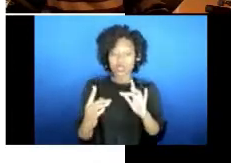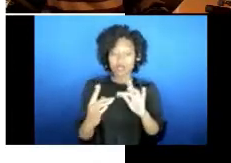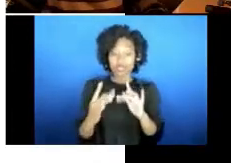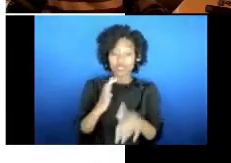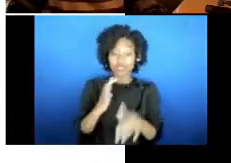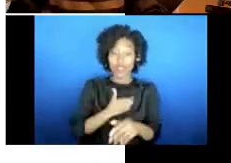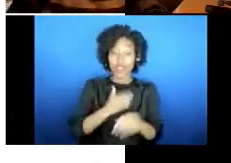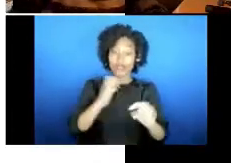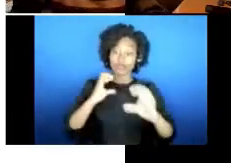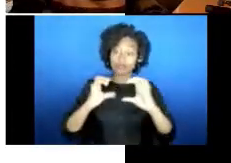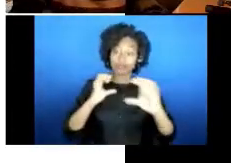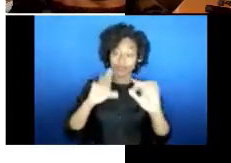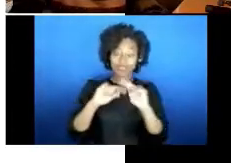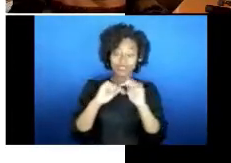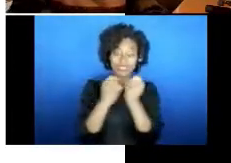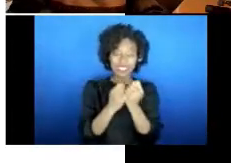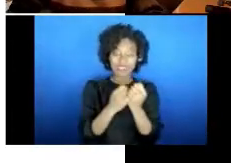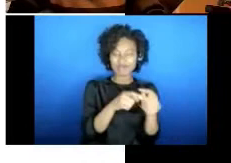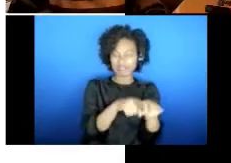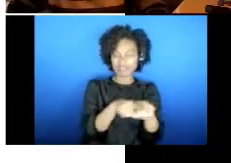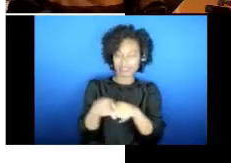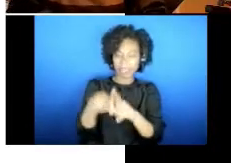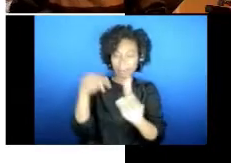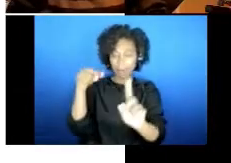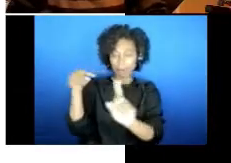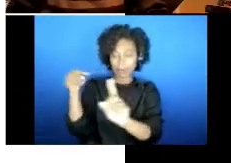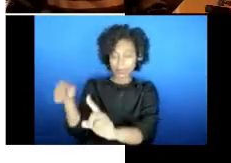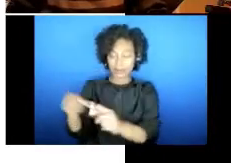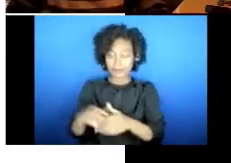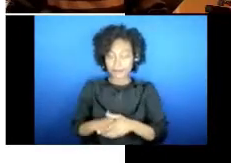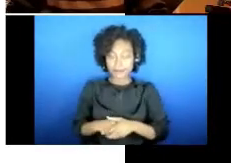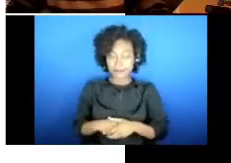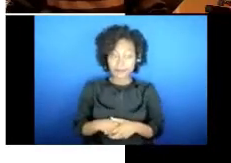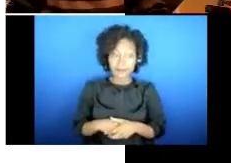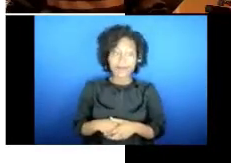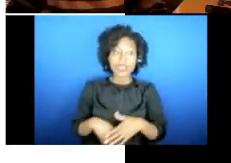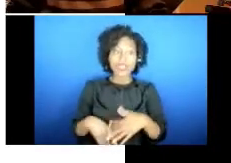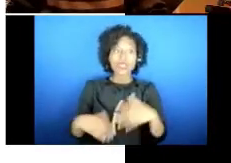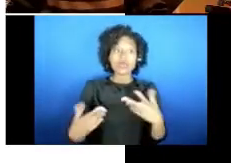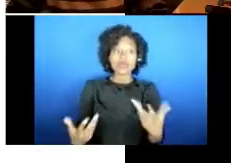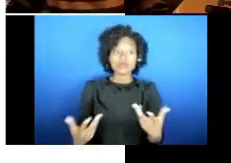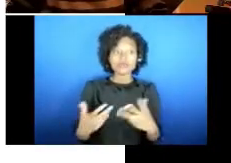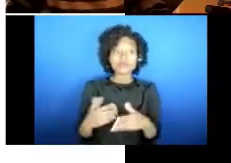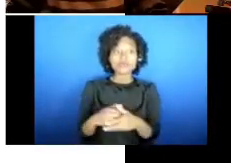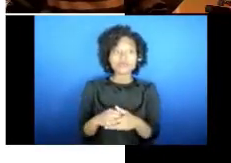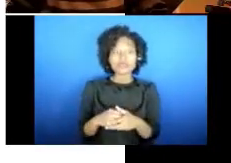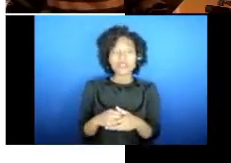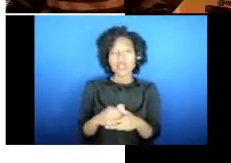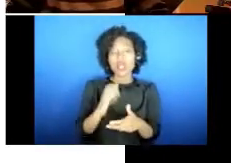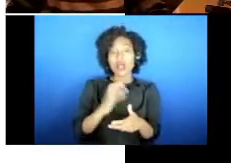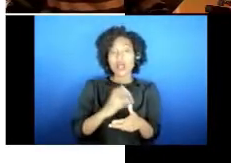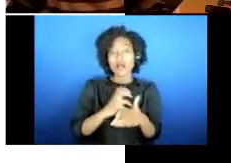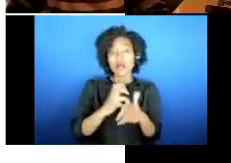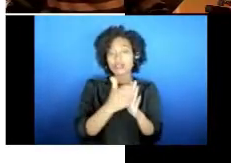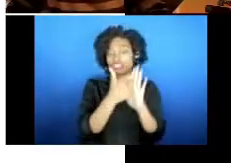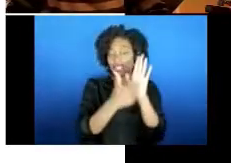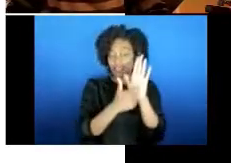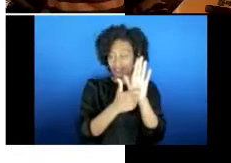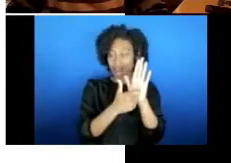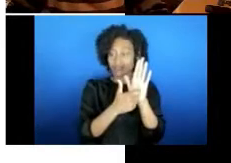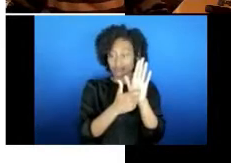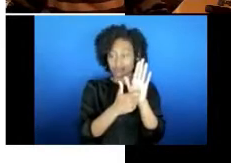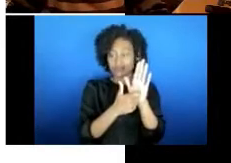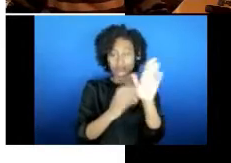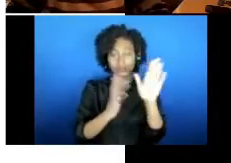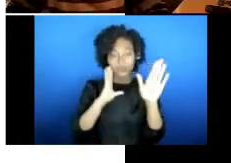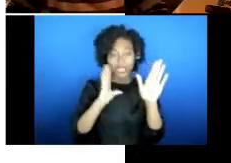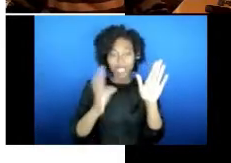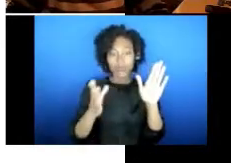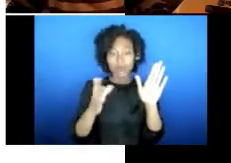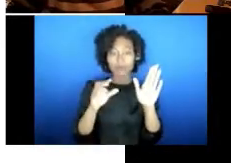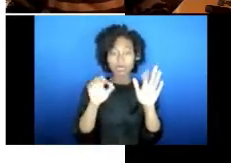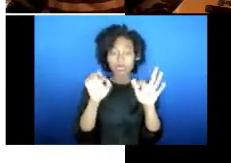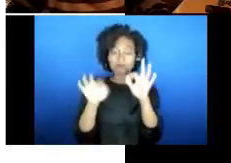the same purpose. This is today's agenda. I will be telling you briefly about our website,